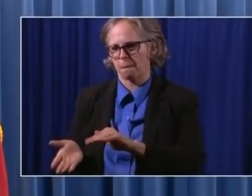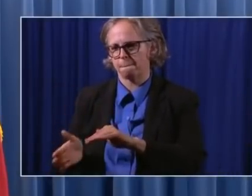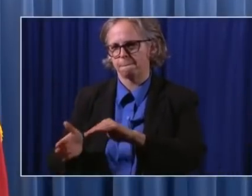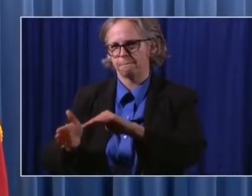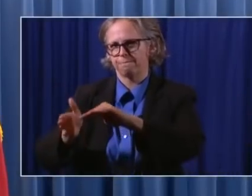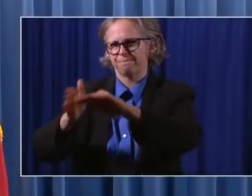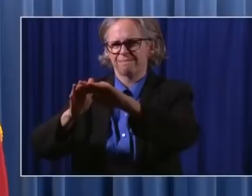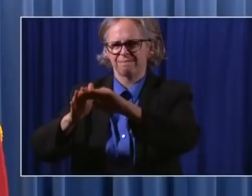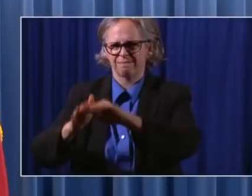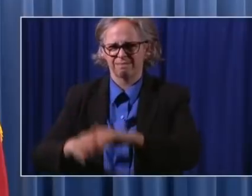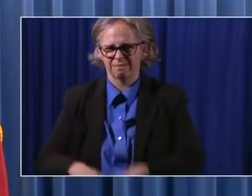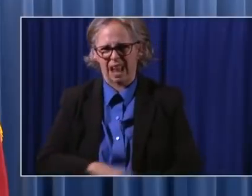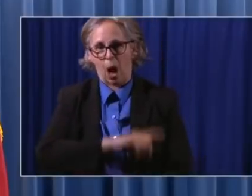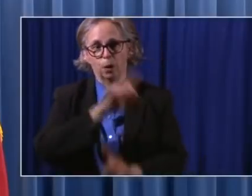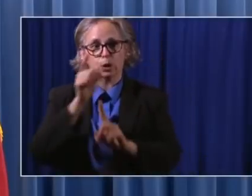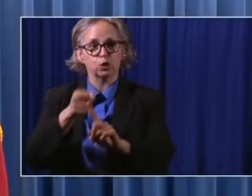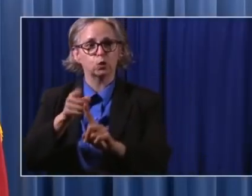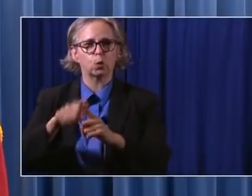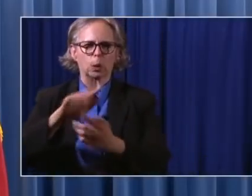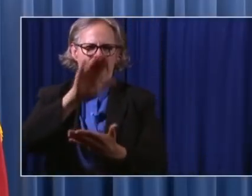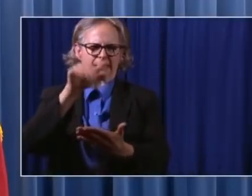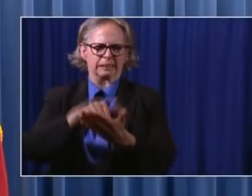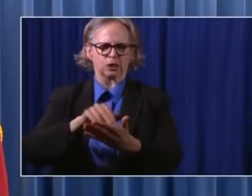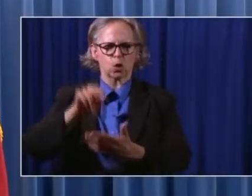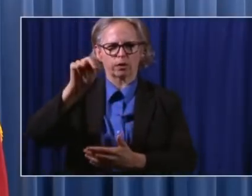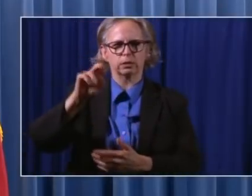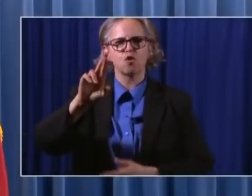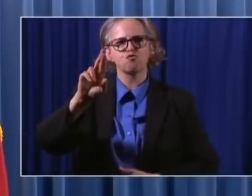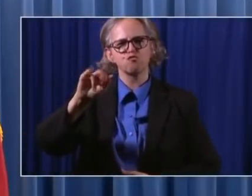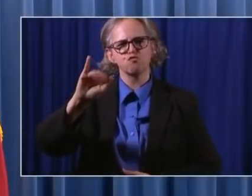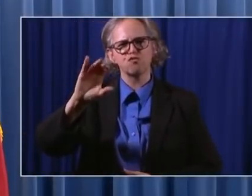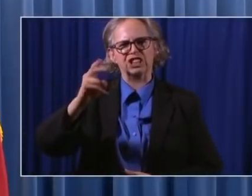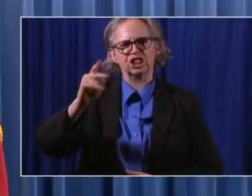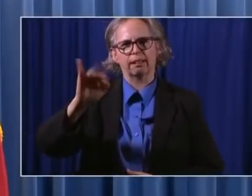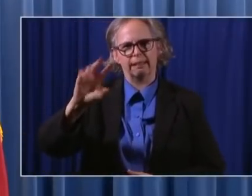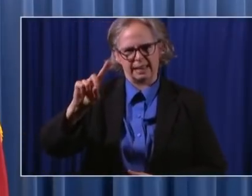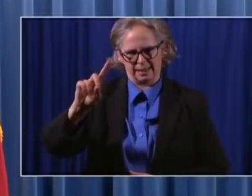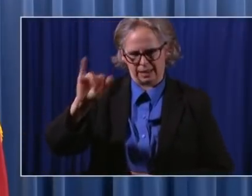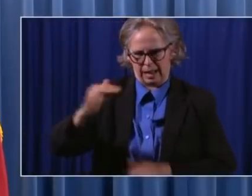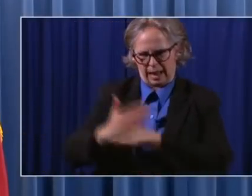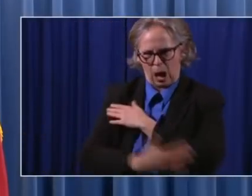OUTBREAK OF A LONG-TERM CARE FACILITY AS WELL AS AT A RECENT FUNERAL.